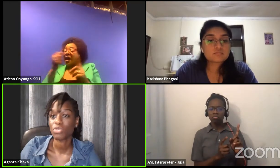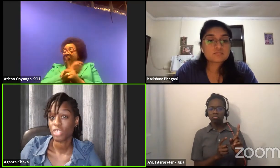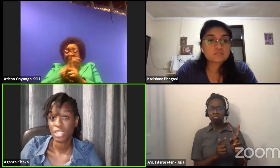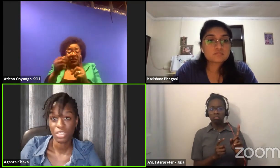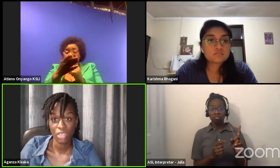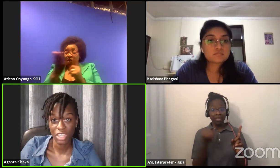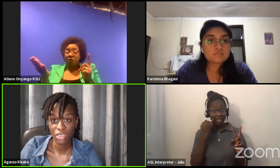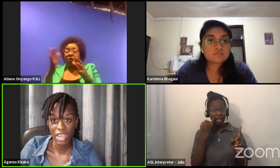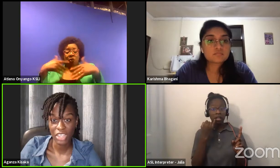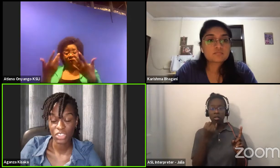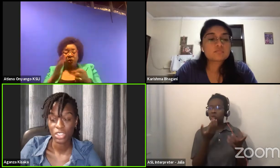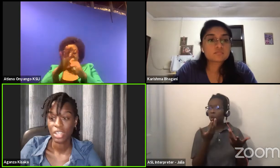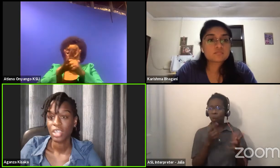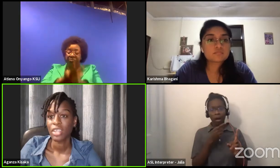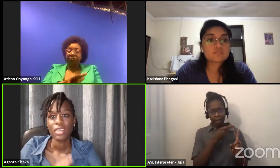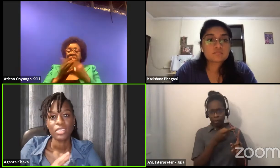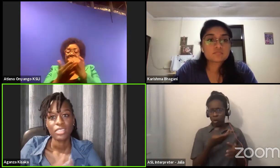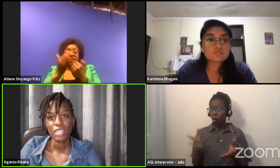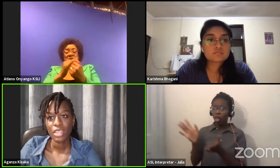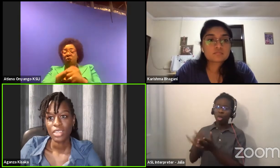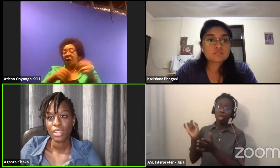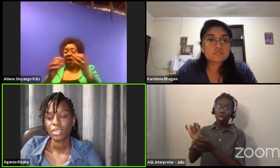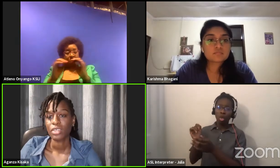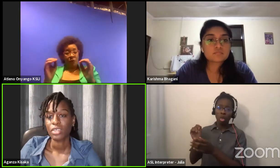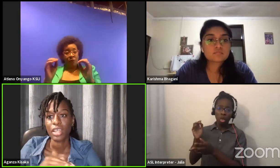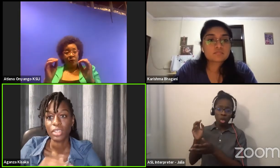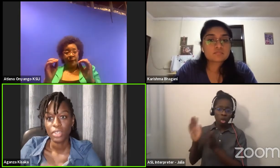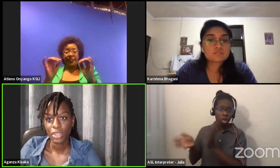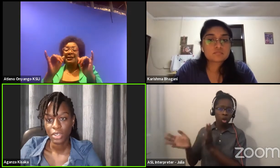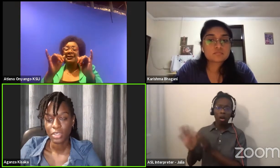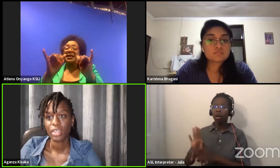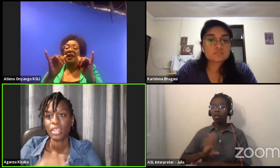treating you like trash, stay there and learn